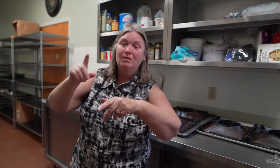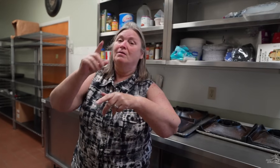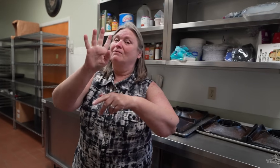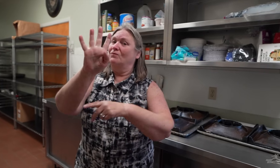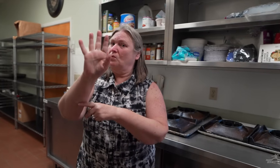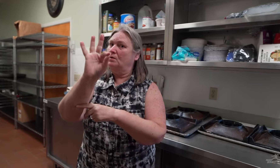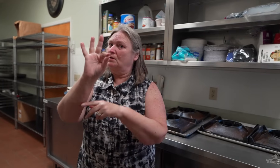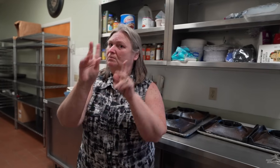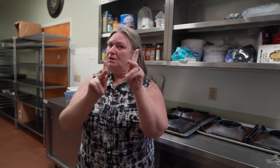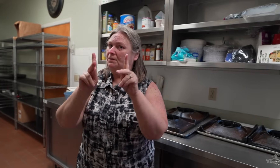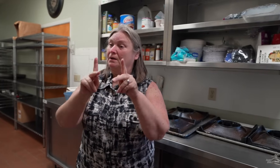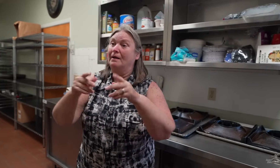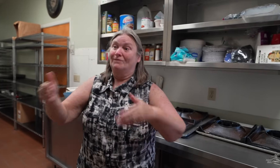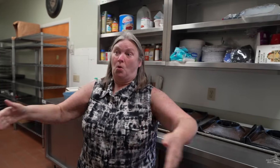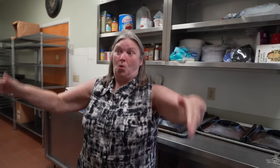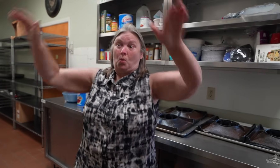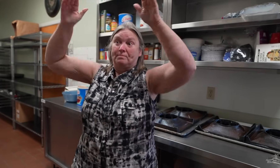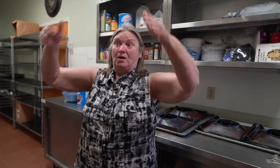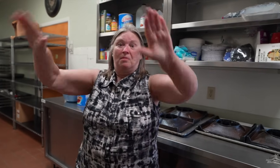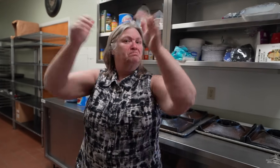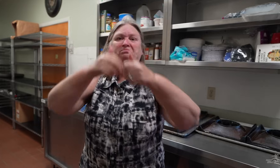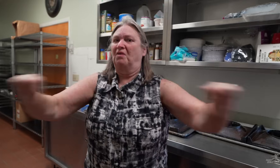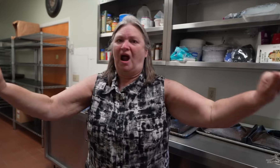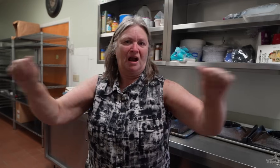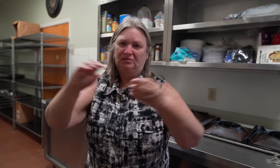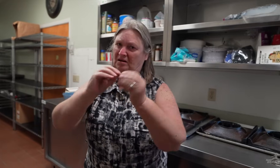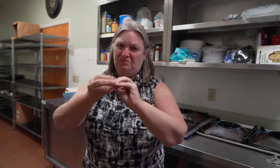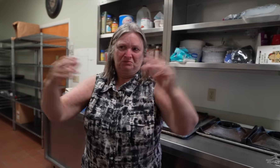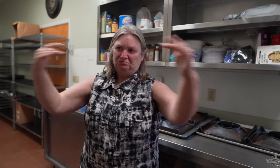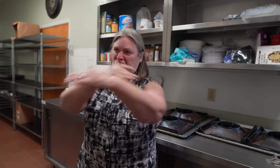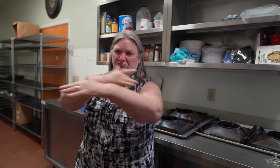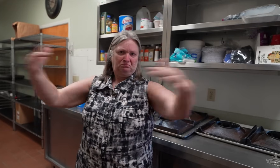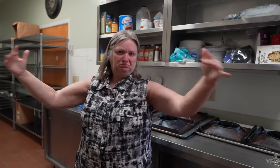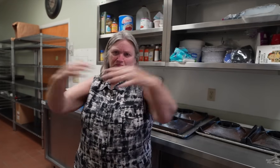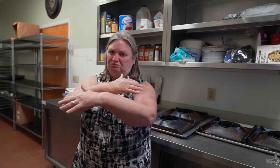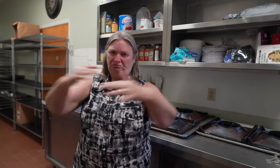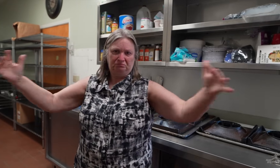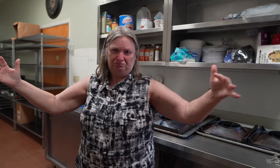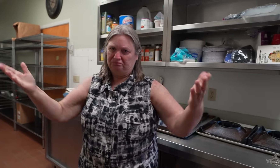about 49 people inside. But if the doors are open, as many as want to gather can join in.